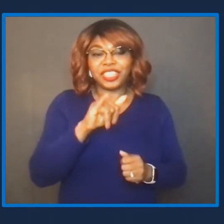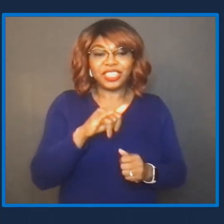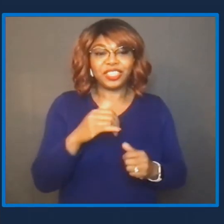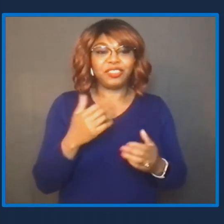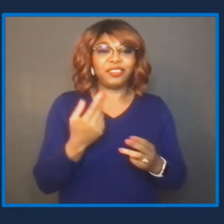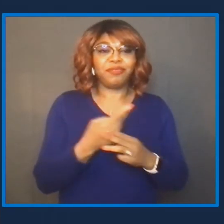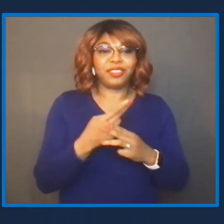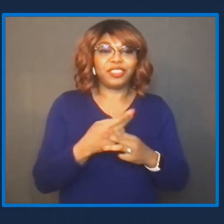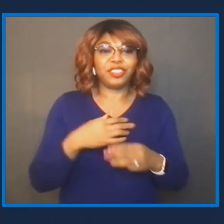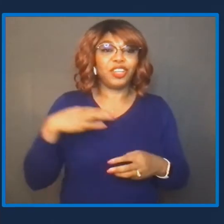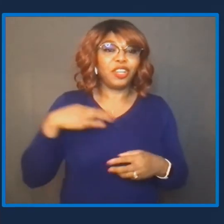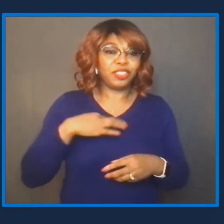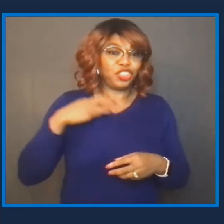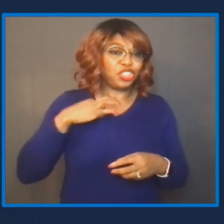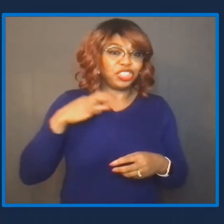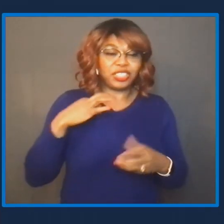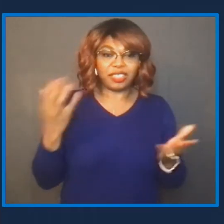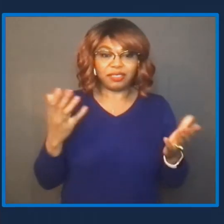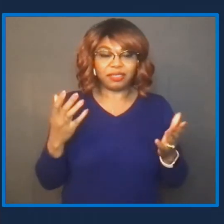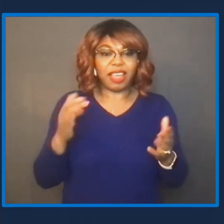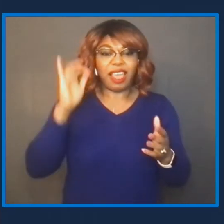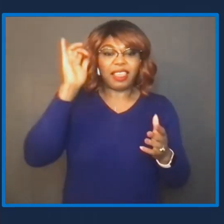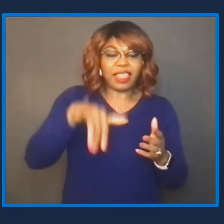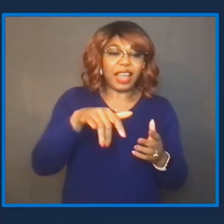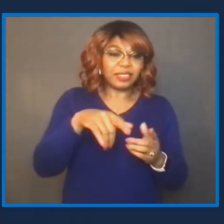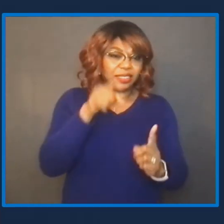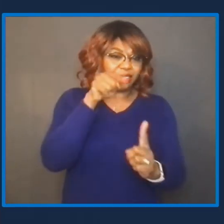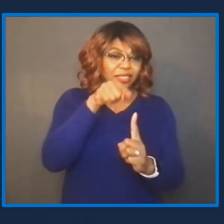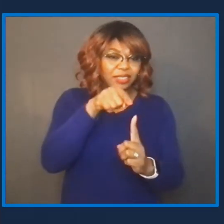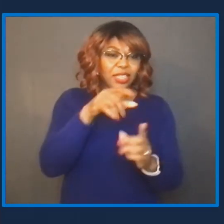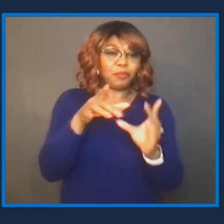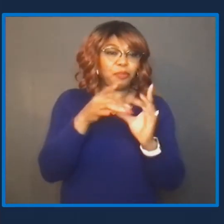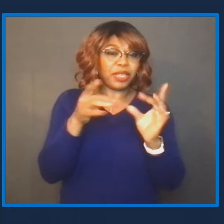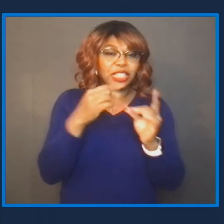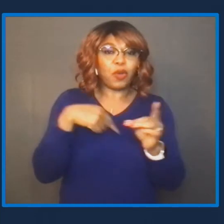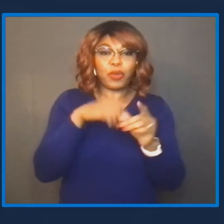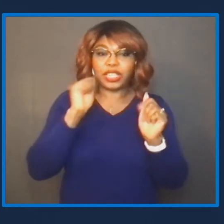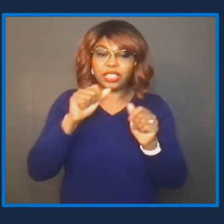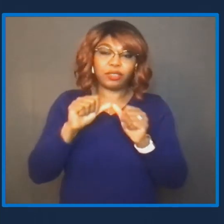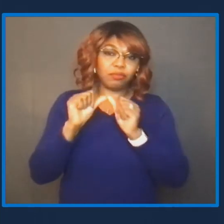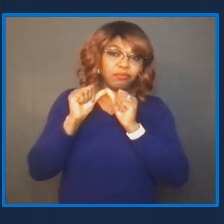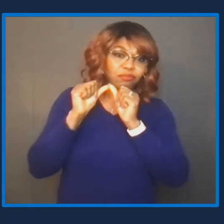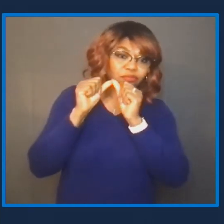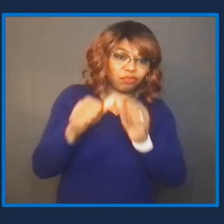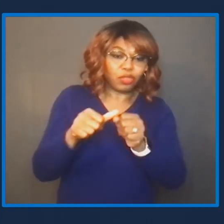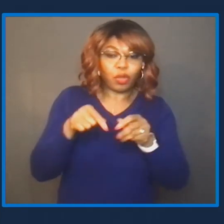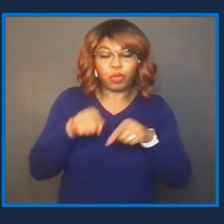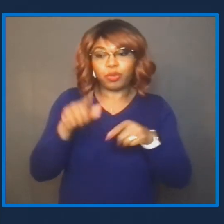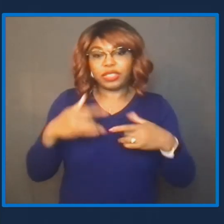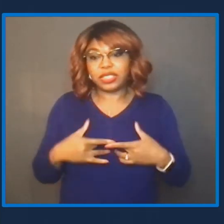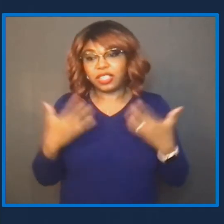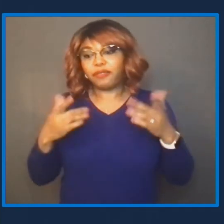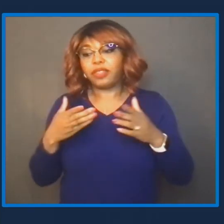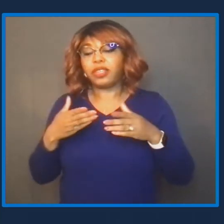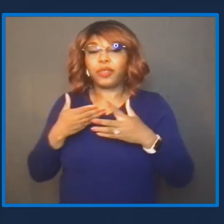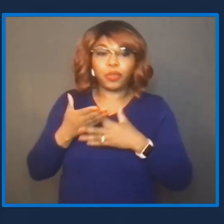That is the key message that we need to drive through these events and through the conversations and the networking that follows.